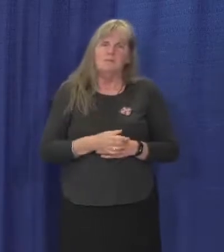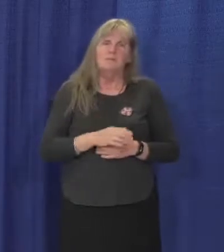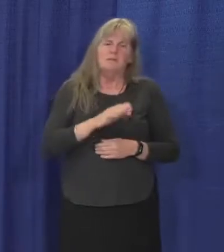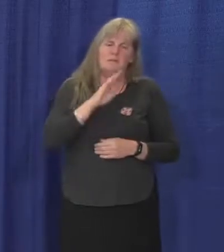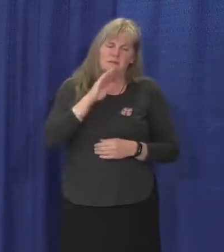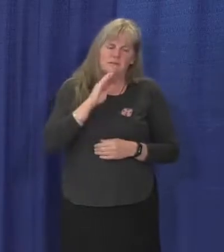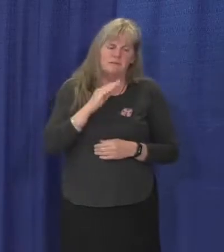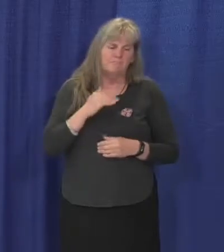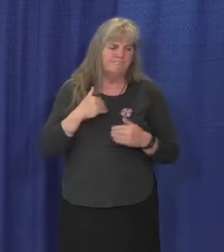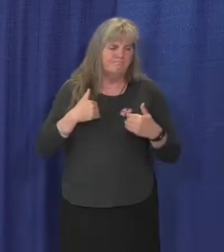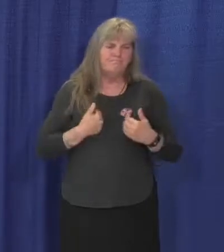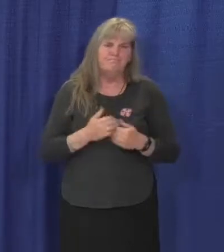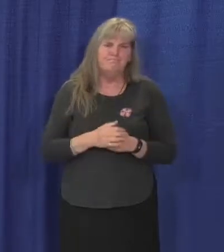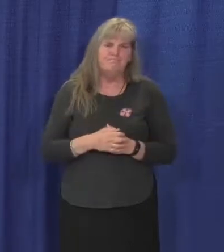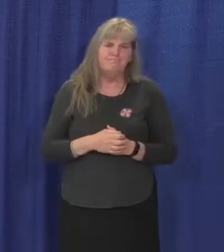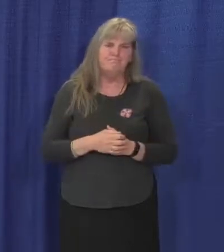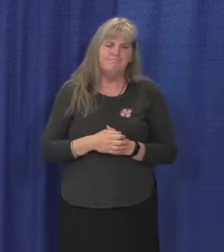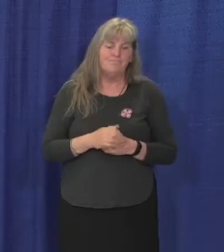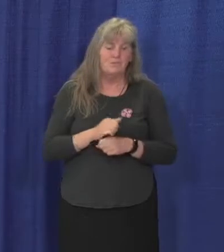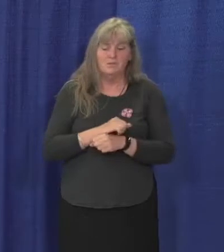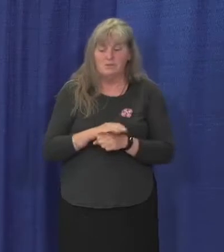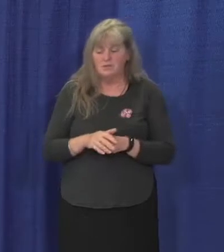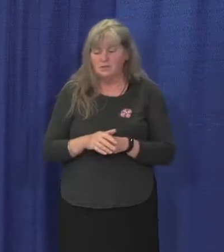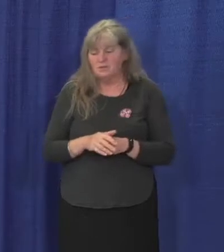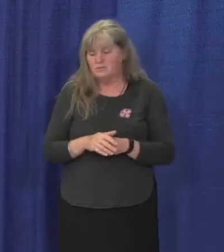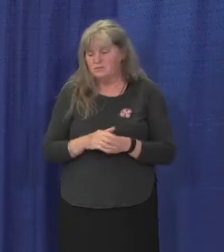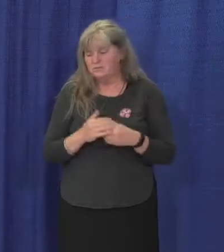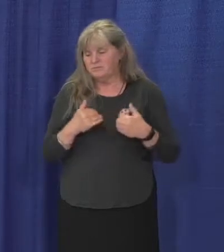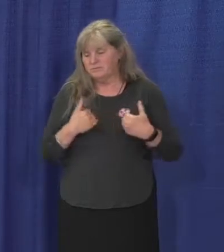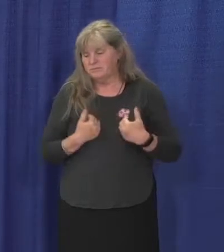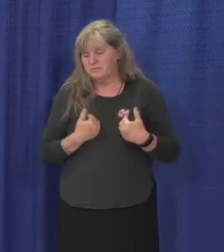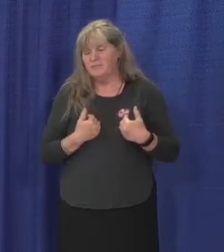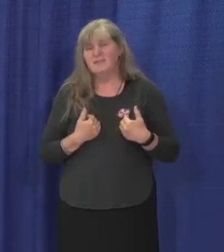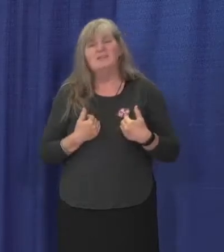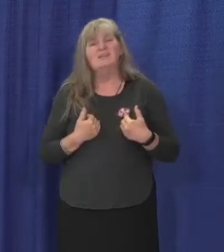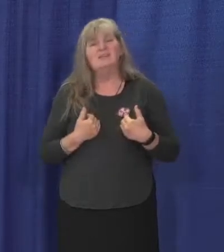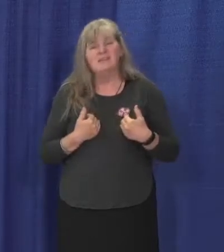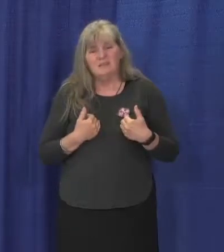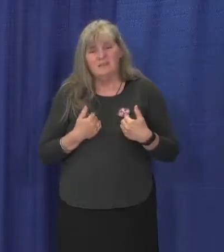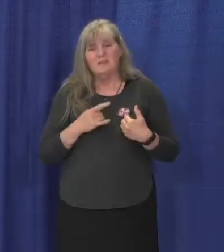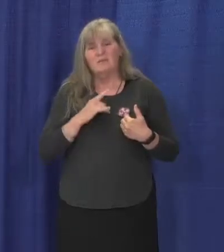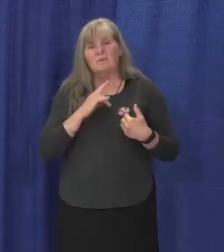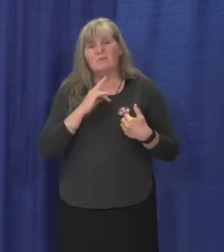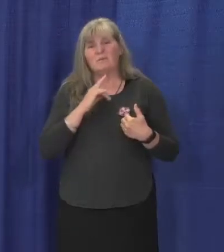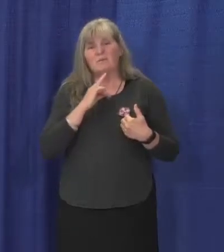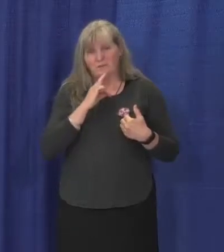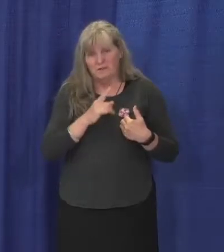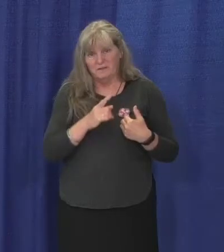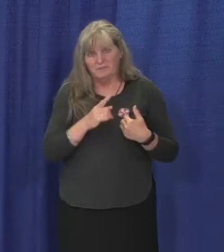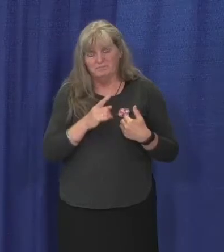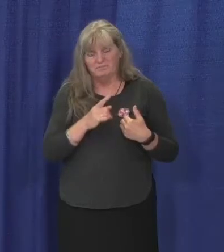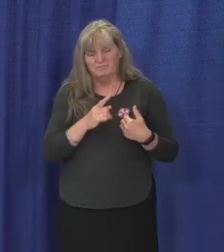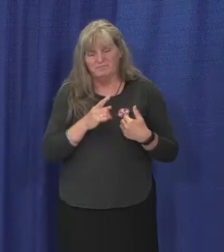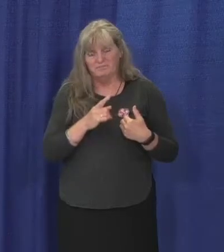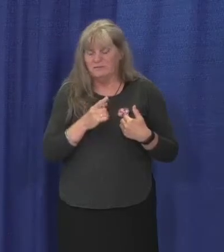feeling frustrated and tired. COVID fatigue is a real thing.